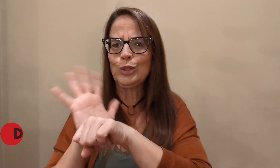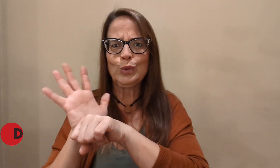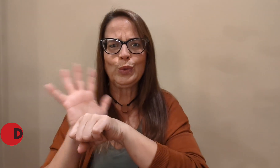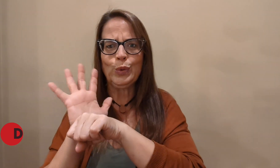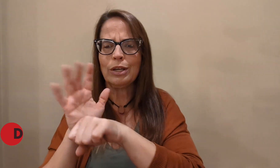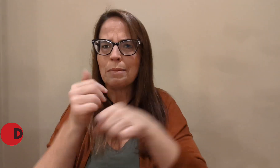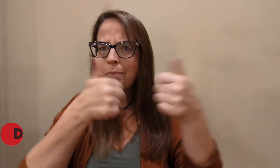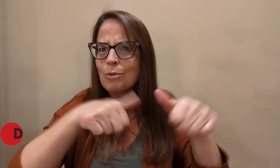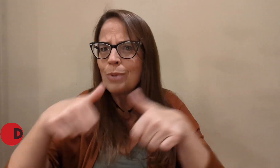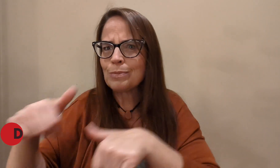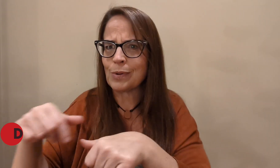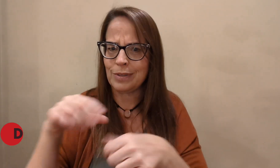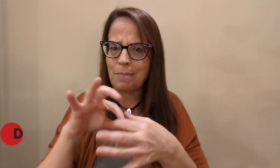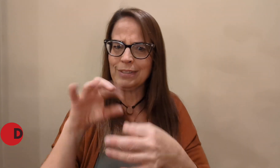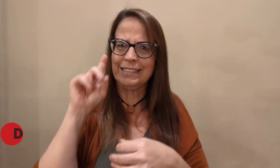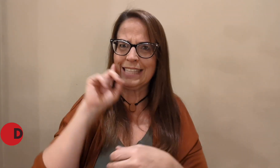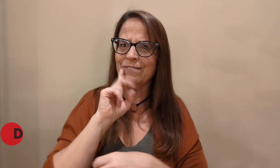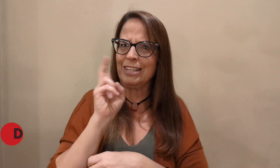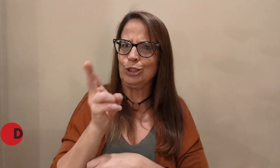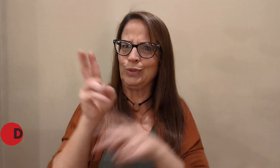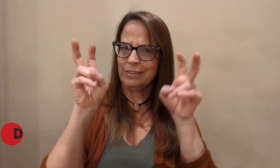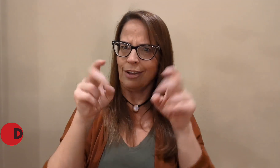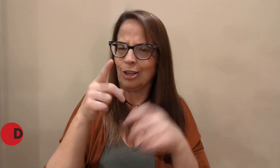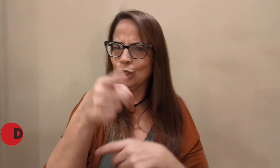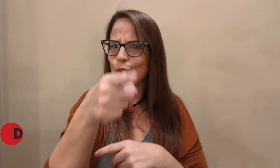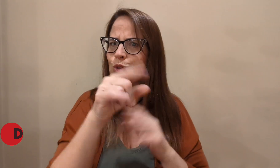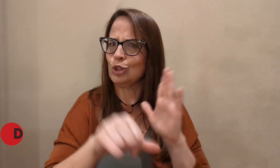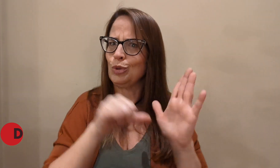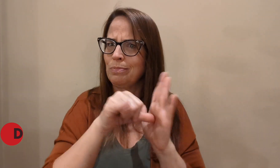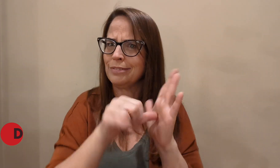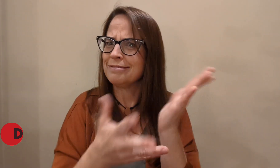and post about "Deaf History" on YouTube?